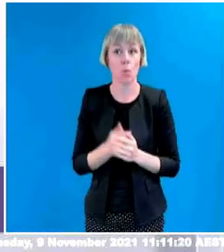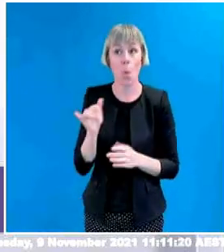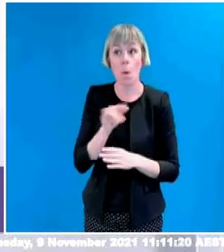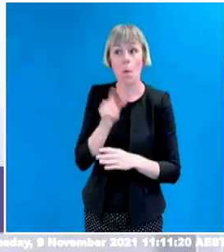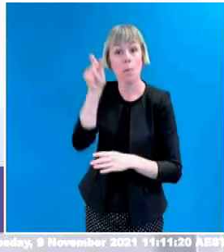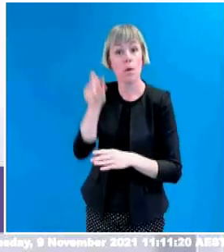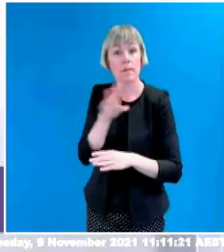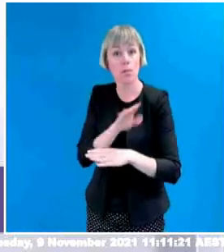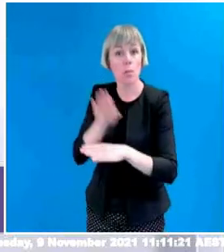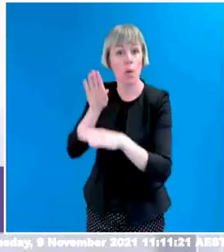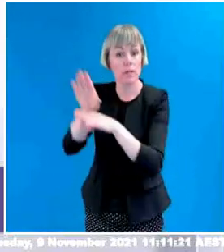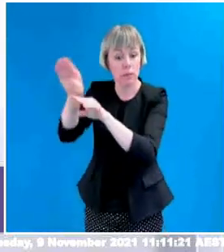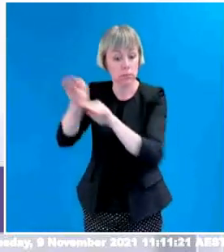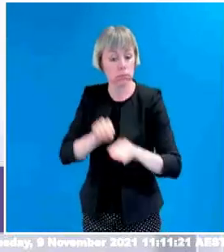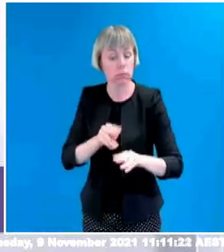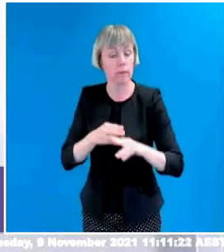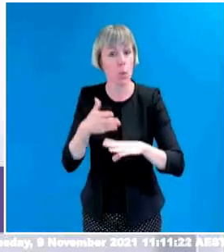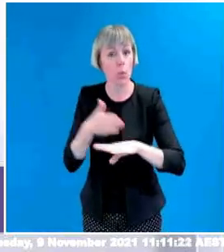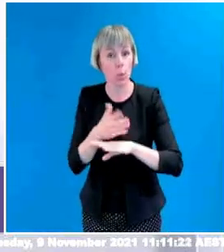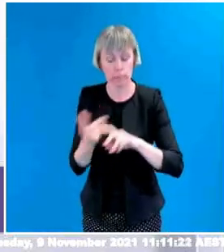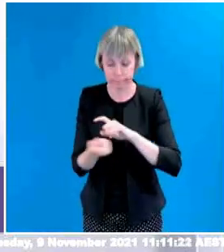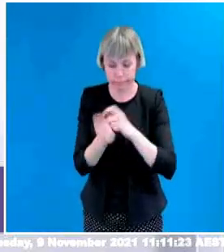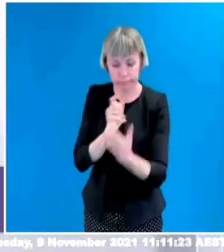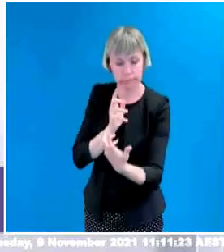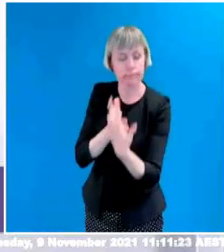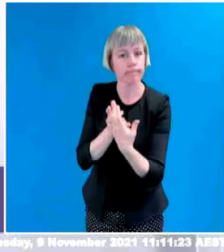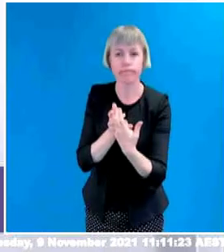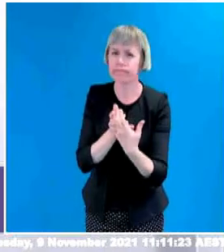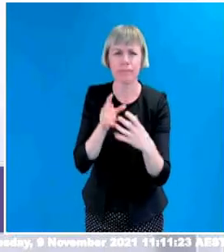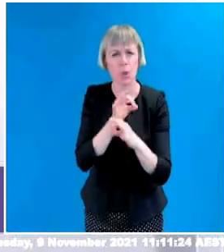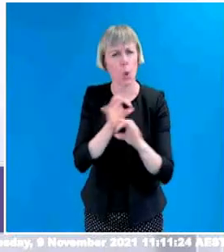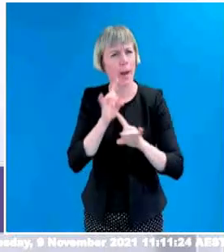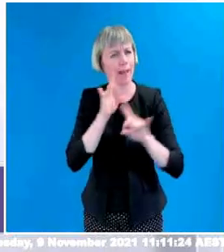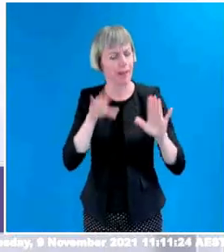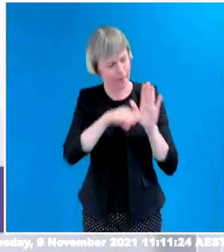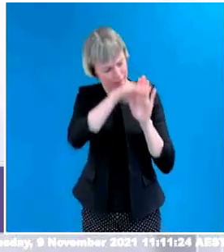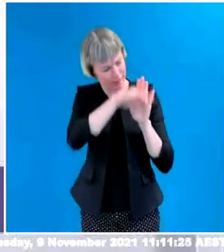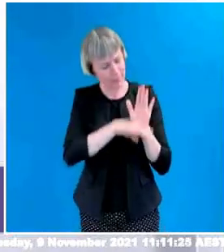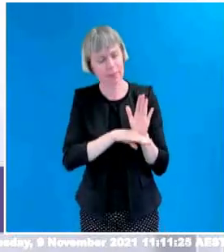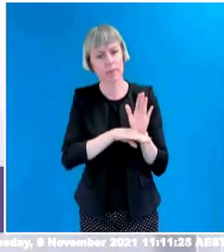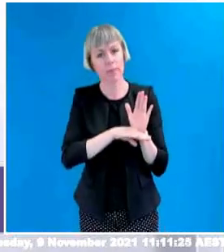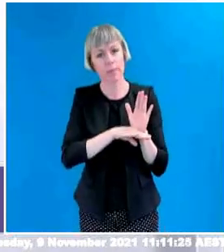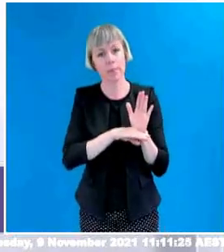UN Guiding Principles. So it is a big picture, looking at how companies should operate,